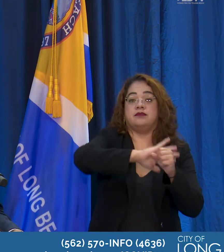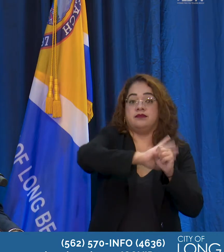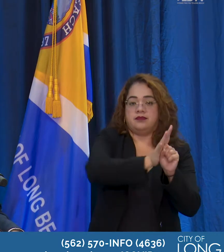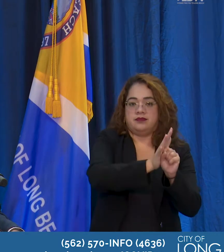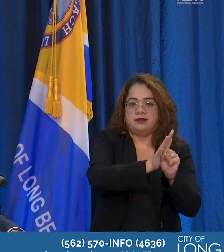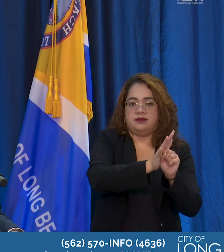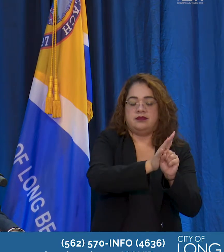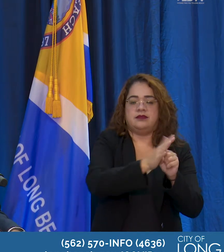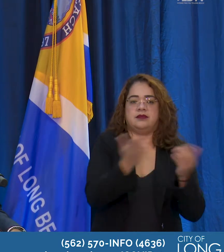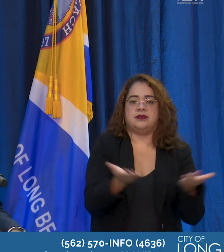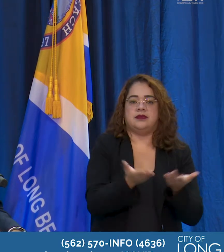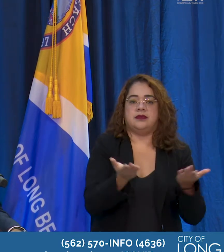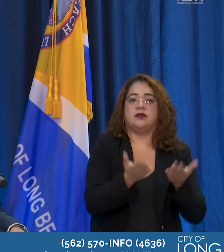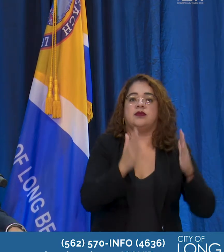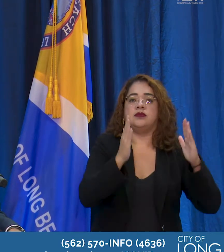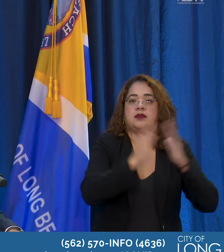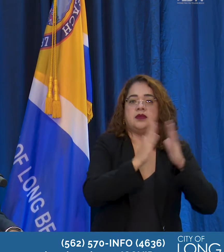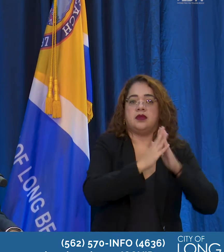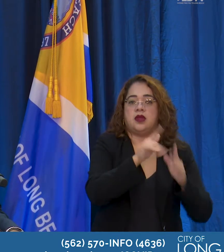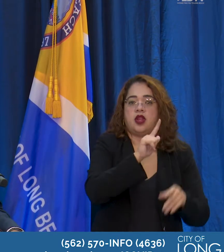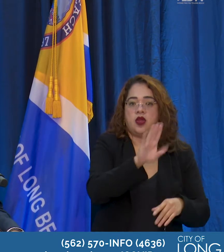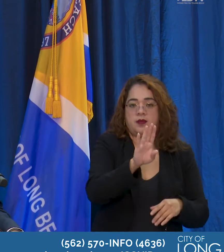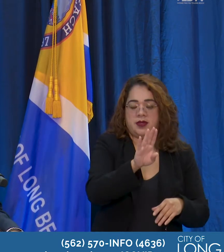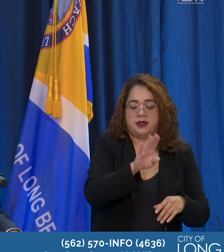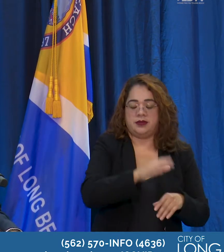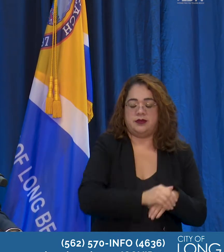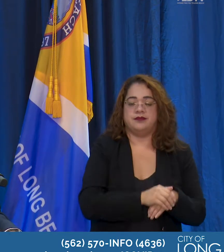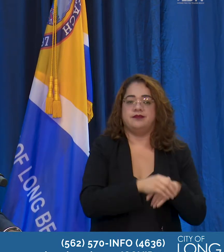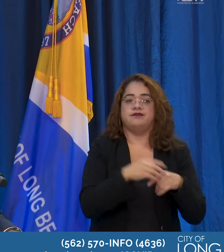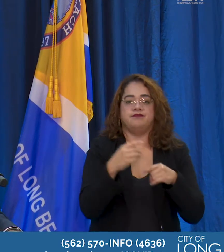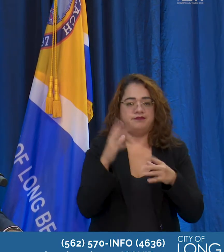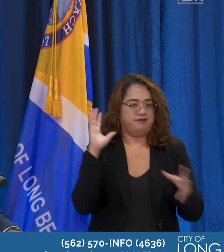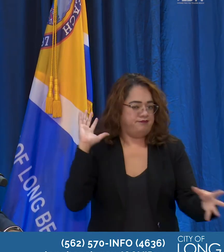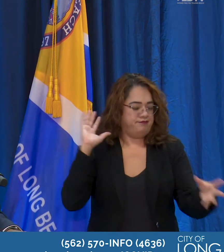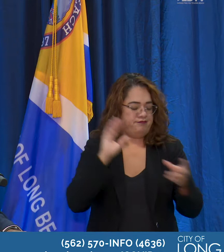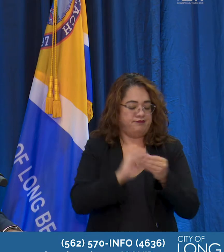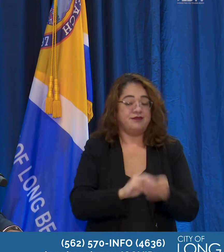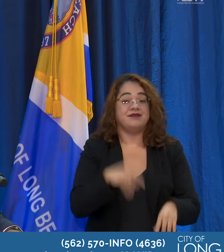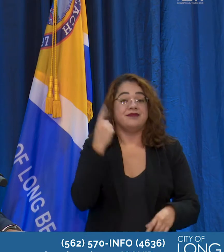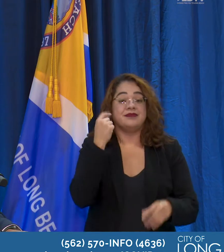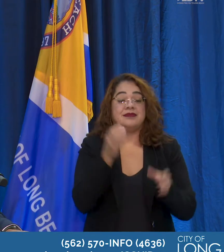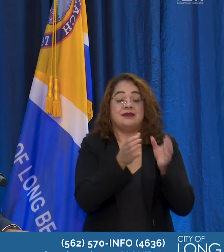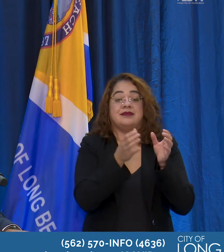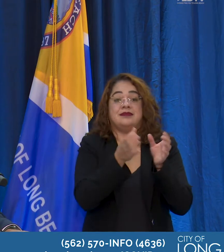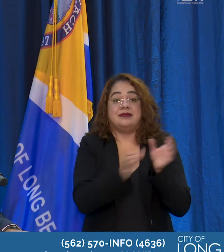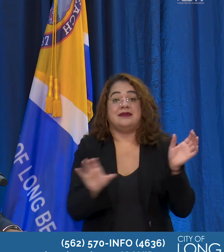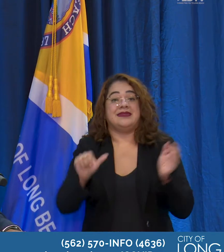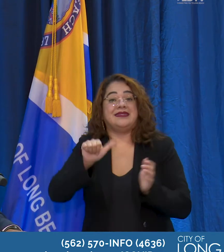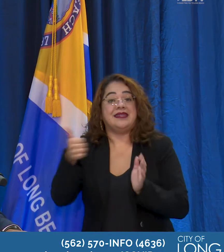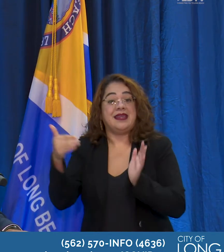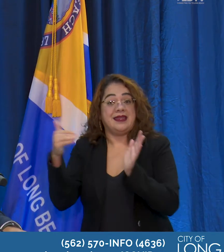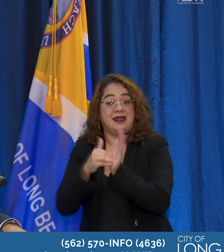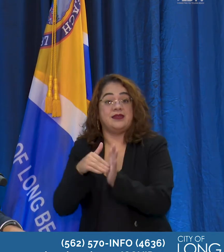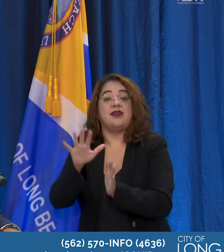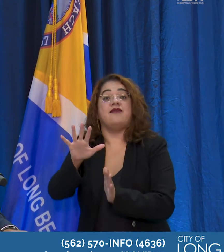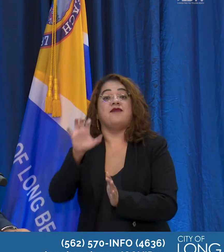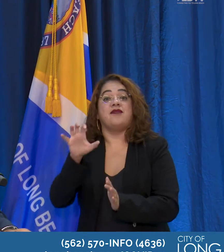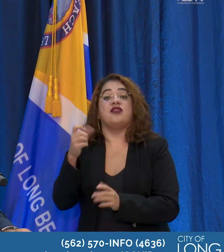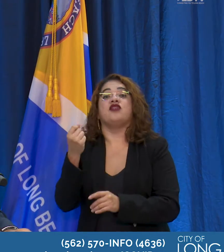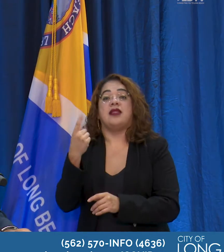our city since the start of this crisis and of those, about 10,511 have recovered.